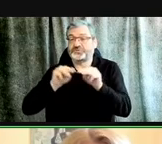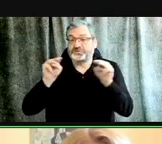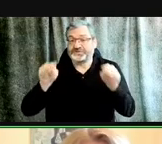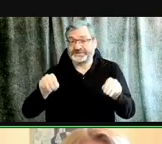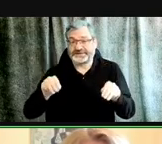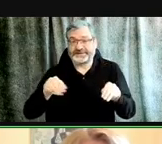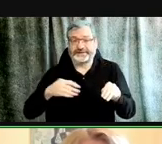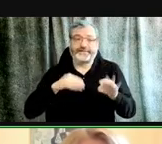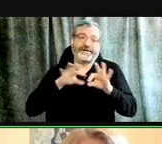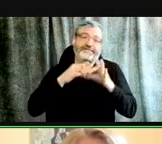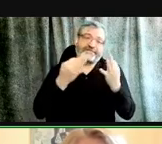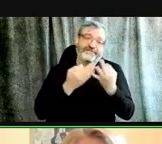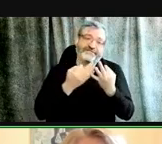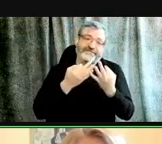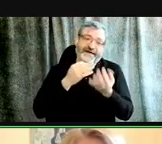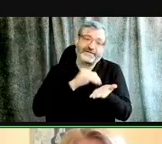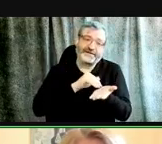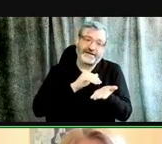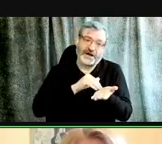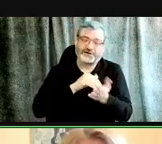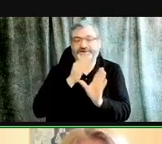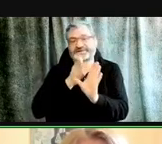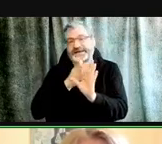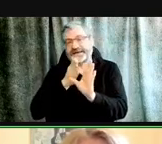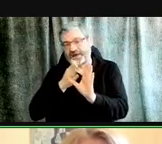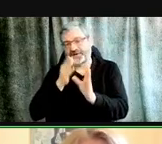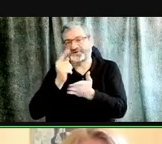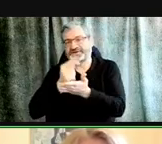psychologists, therapists, support group leaders,